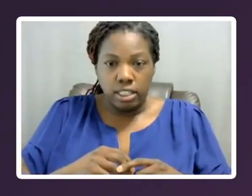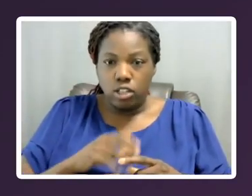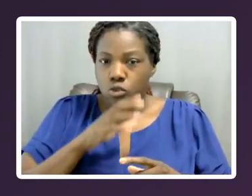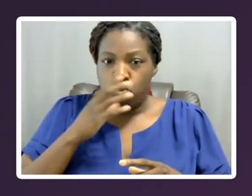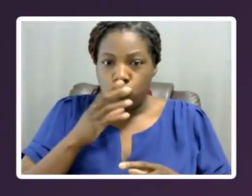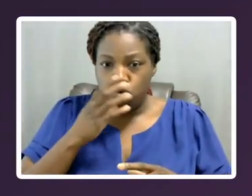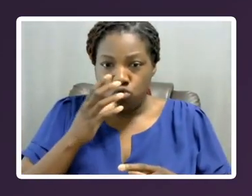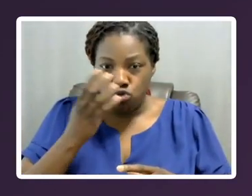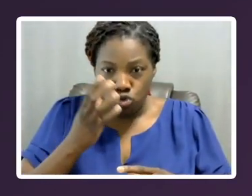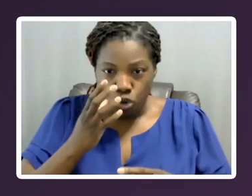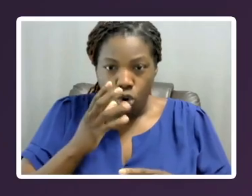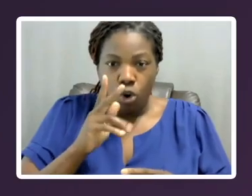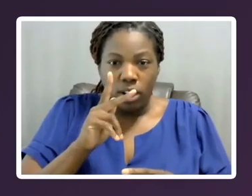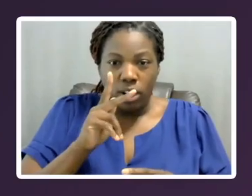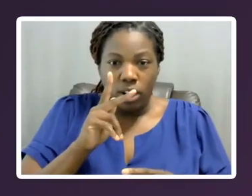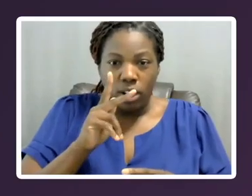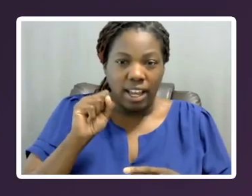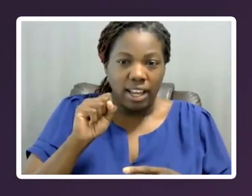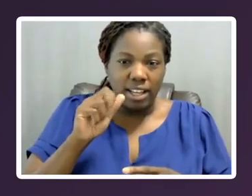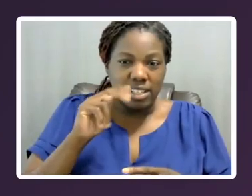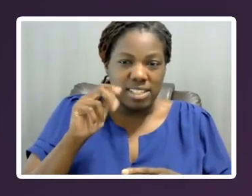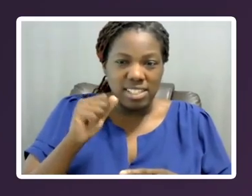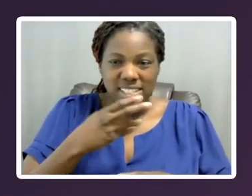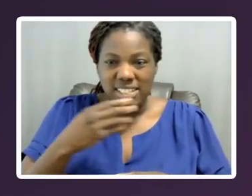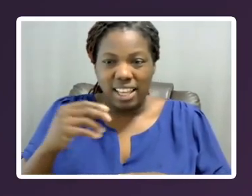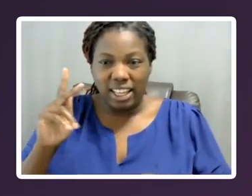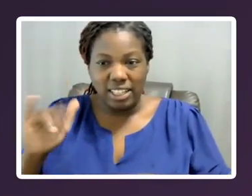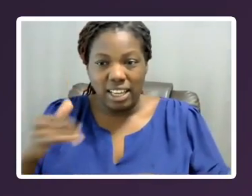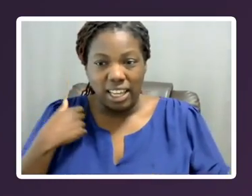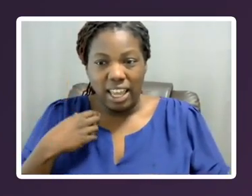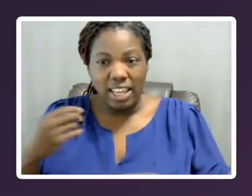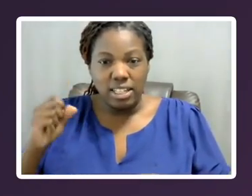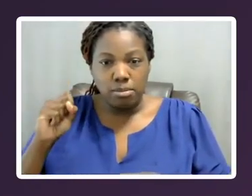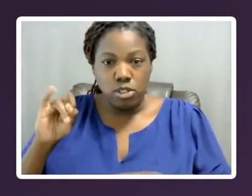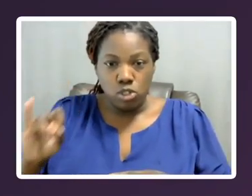as well as The Smithsonian American Art Museum, National Portrait Gallery, National